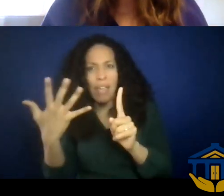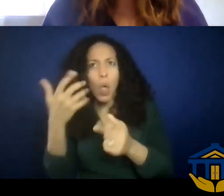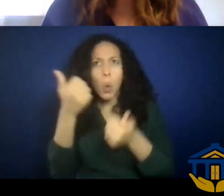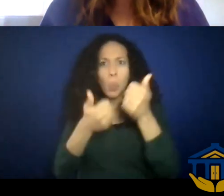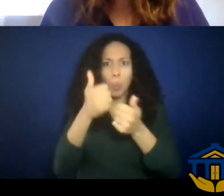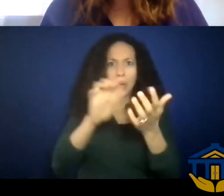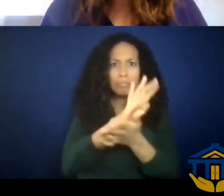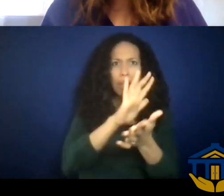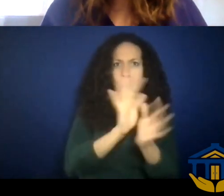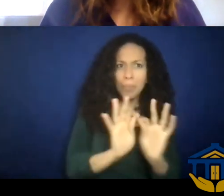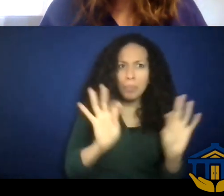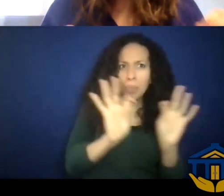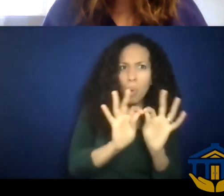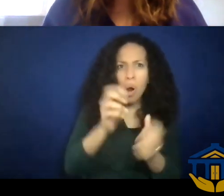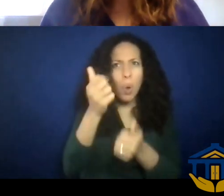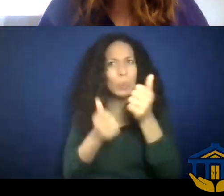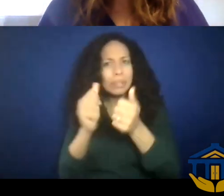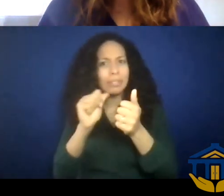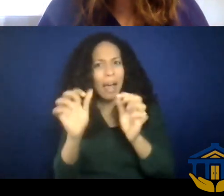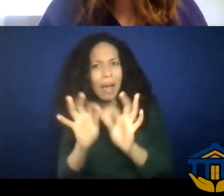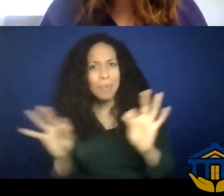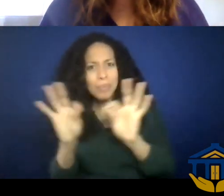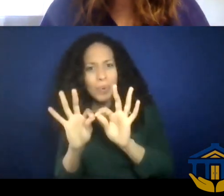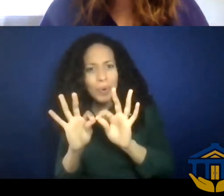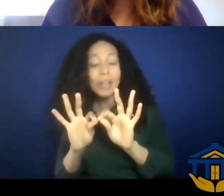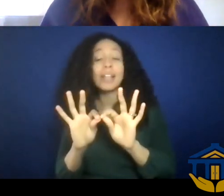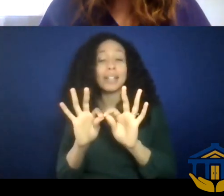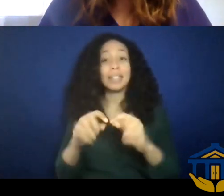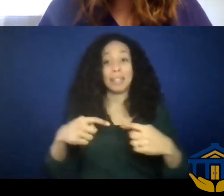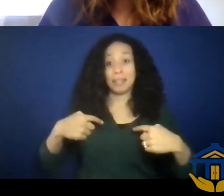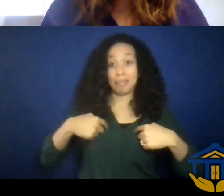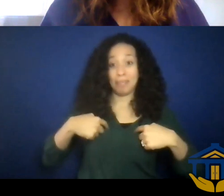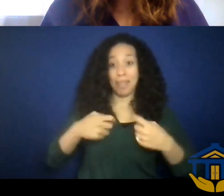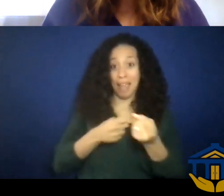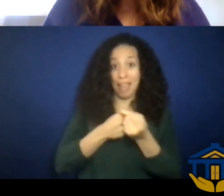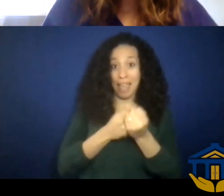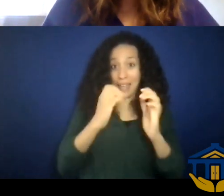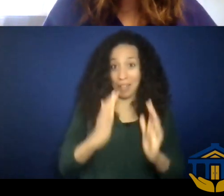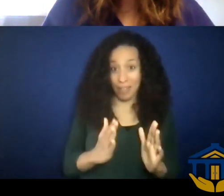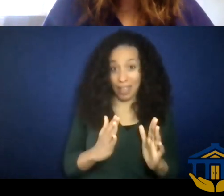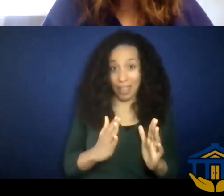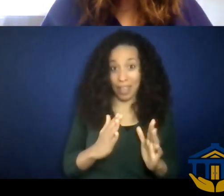important documents. I have to say as an advocate myself when families have dropped off files to me,